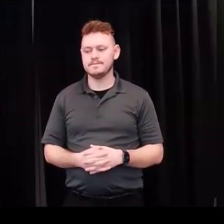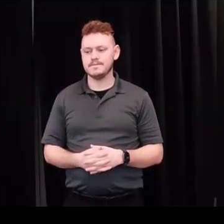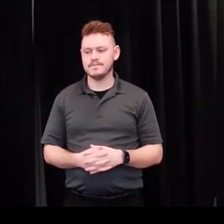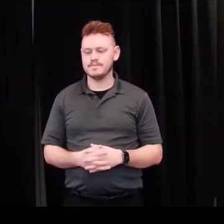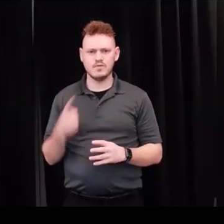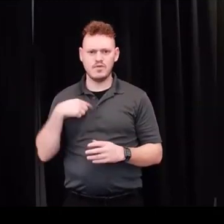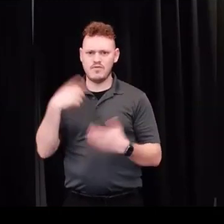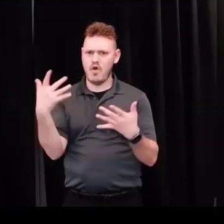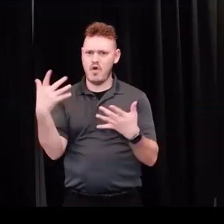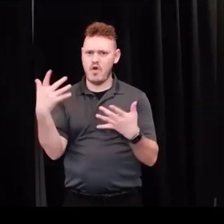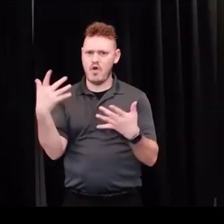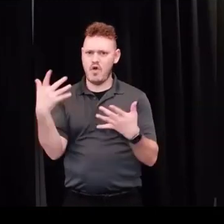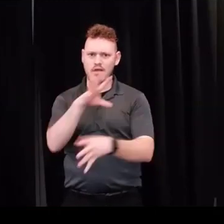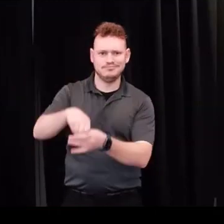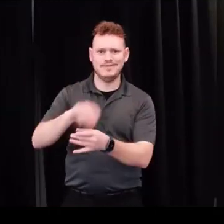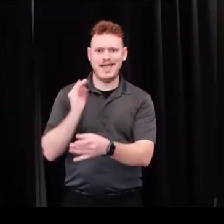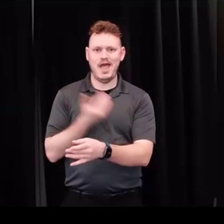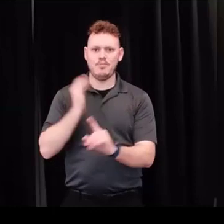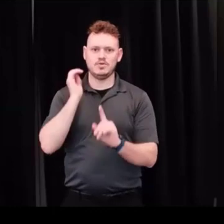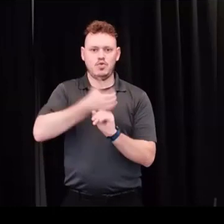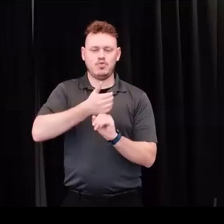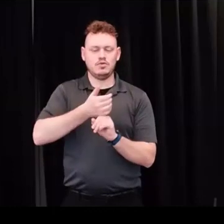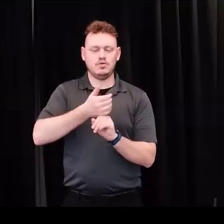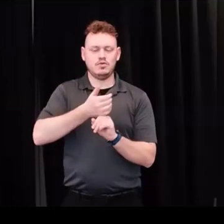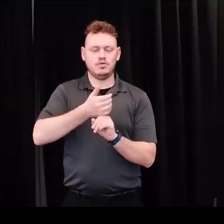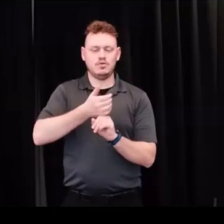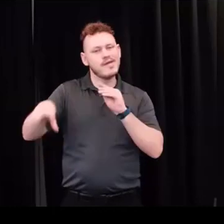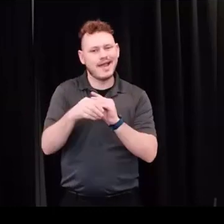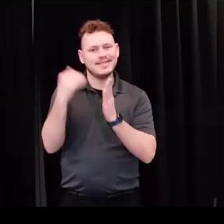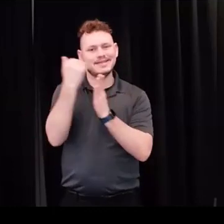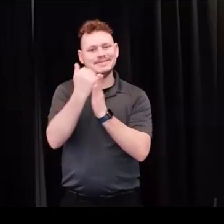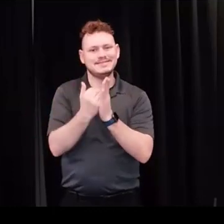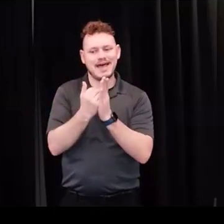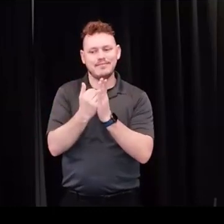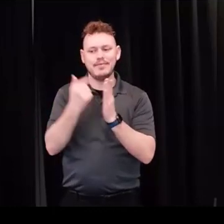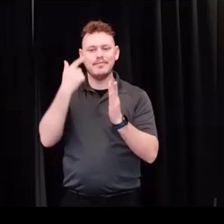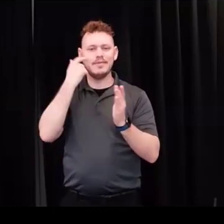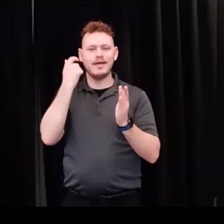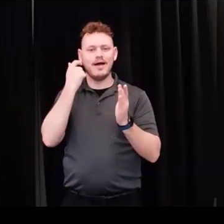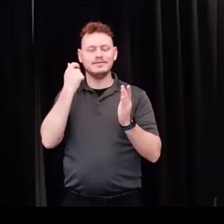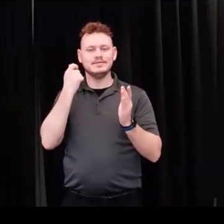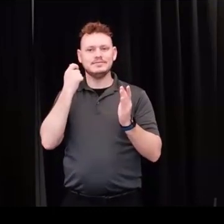that into our personas, but we added that step to these steps because that was not originally